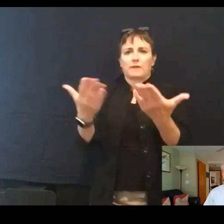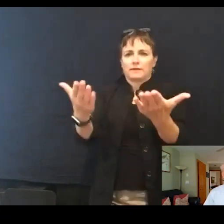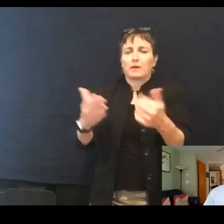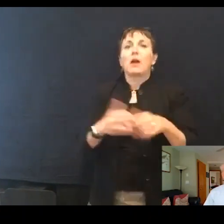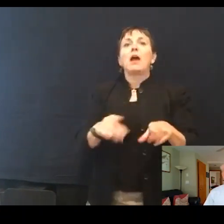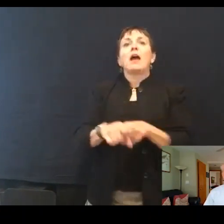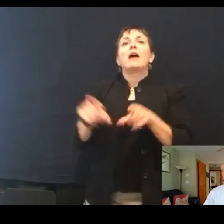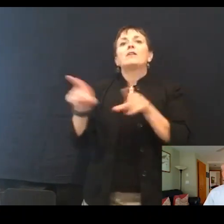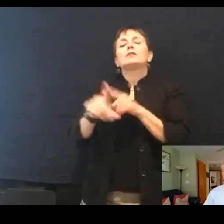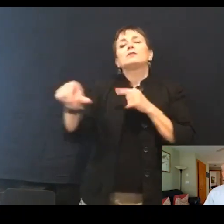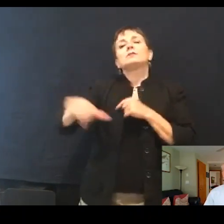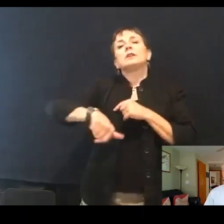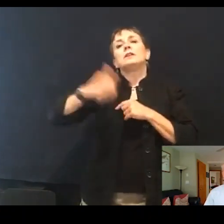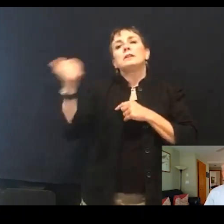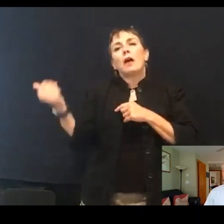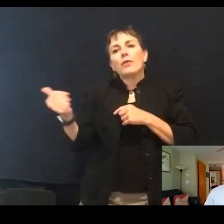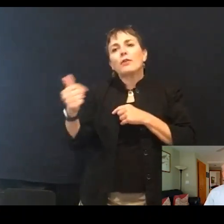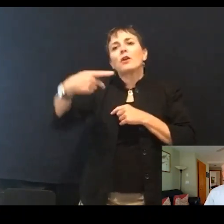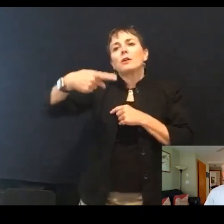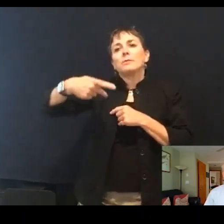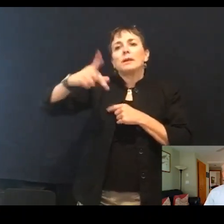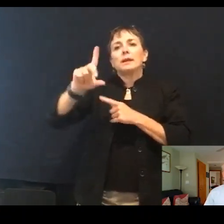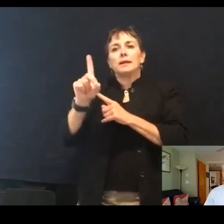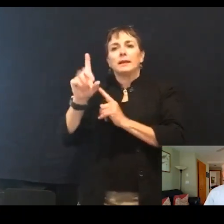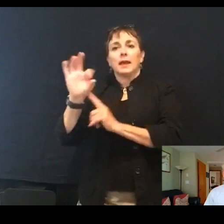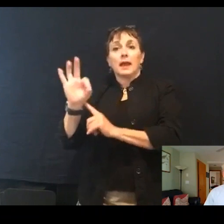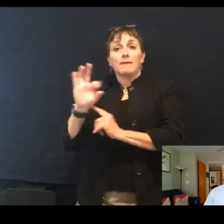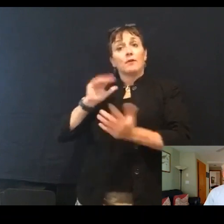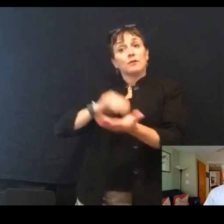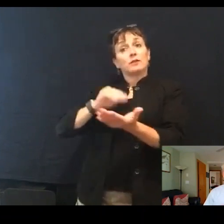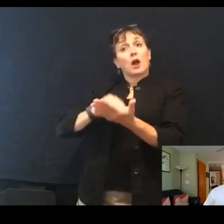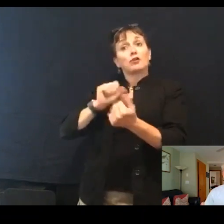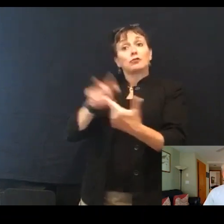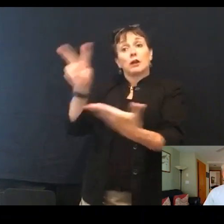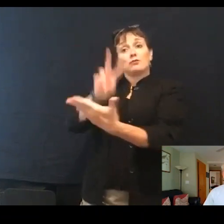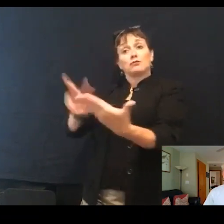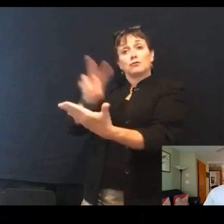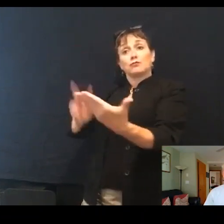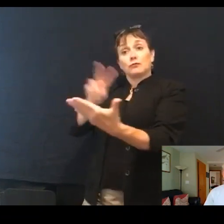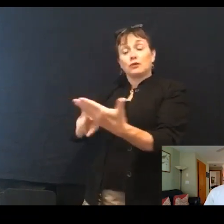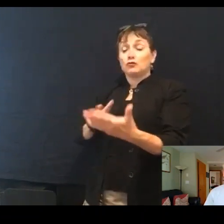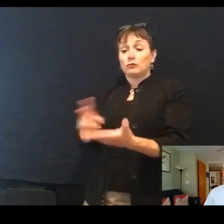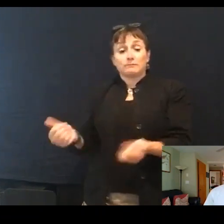And similarly, there's a PDF download there for your clinician. You can either point your clinician to that download,